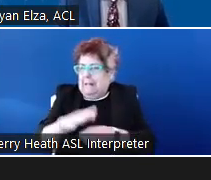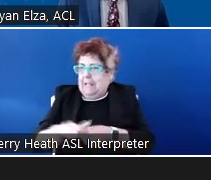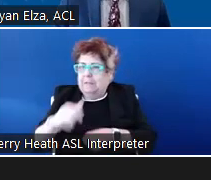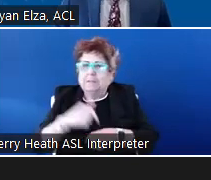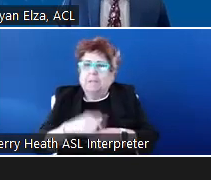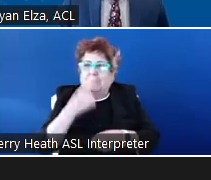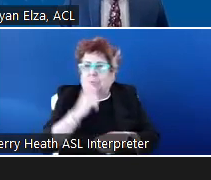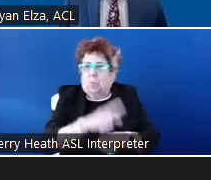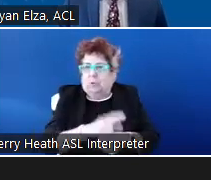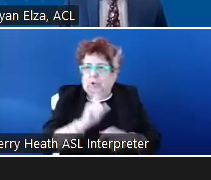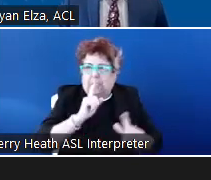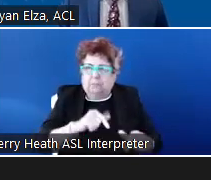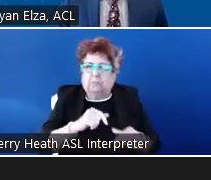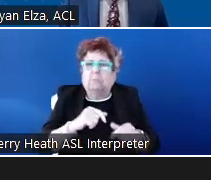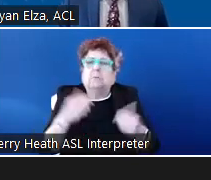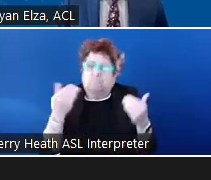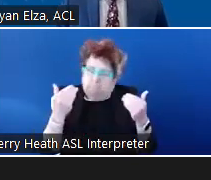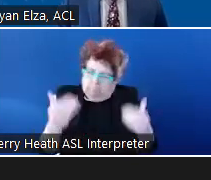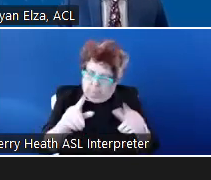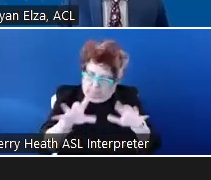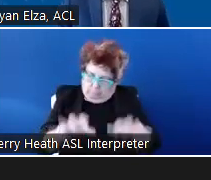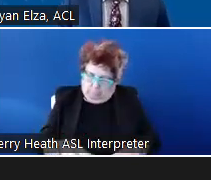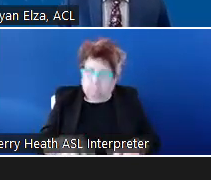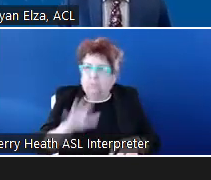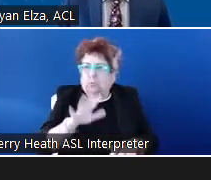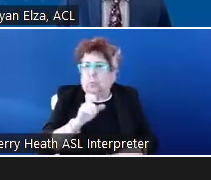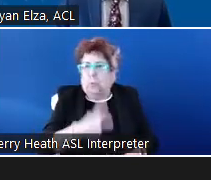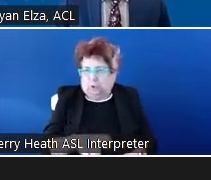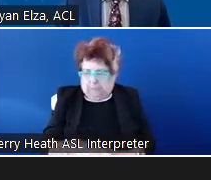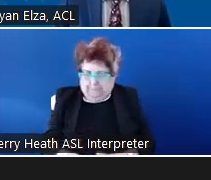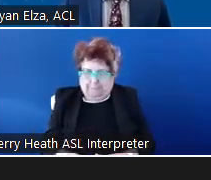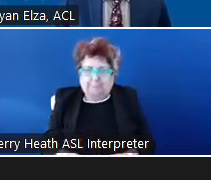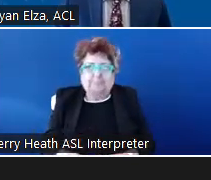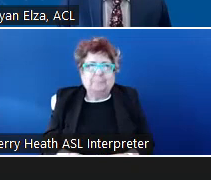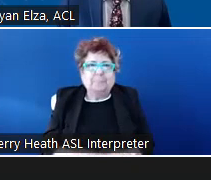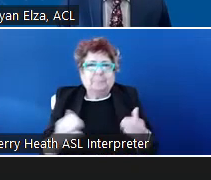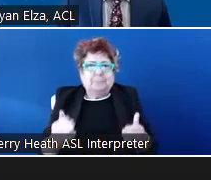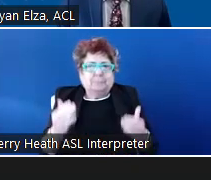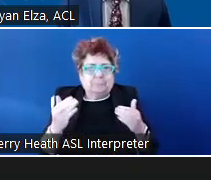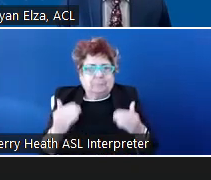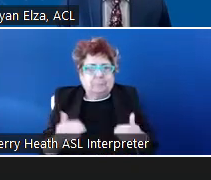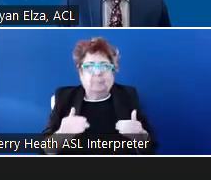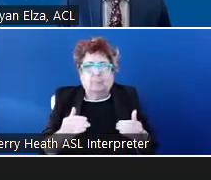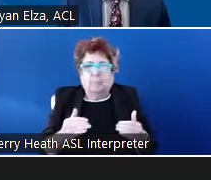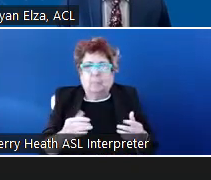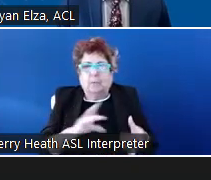Q&A box. Next slide. Collaboration across HHS and HUD with